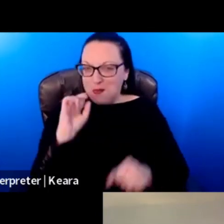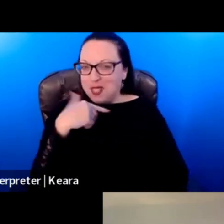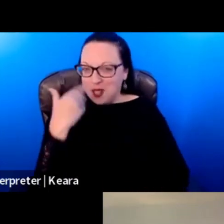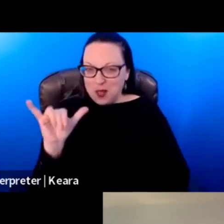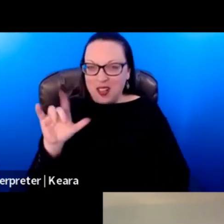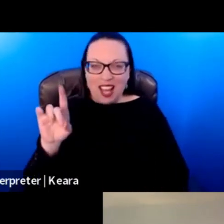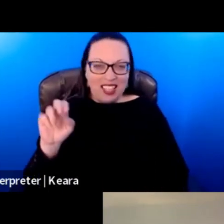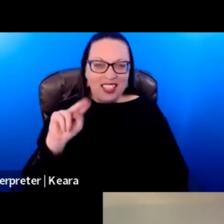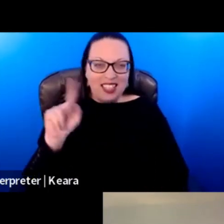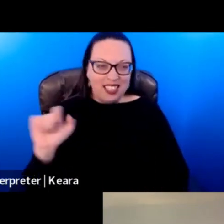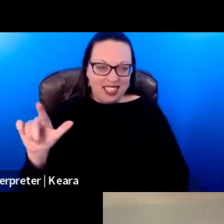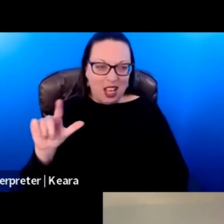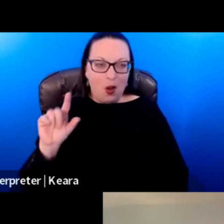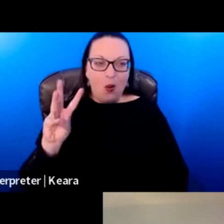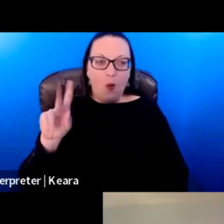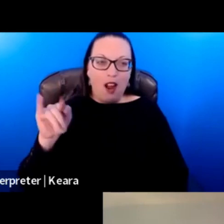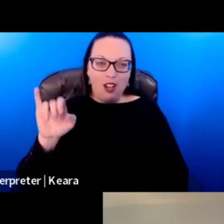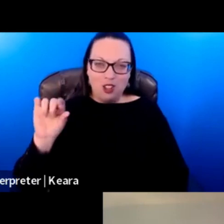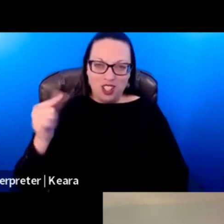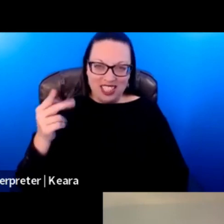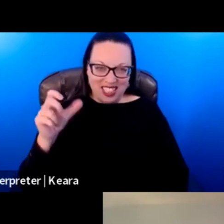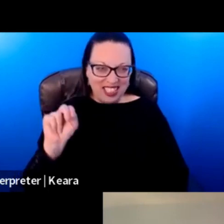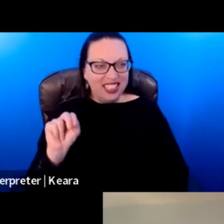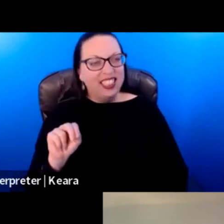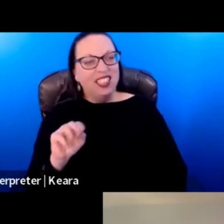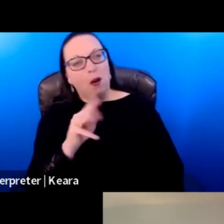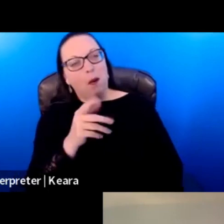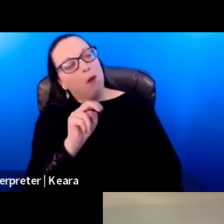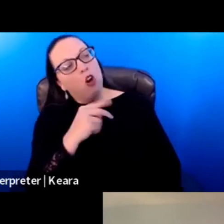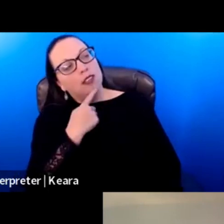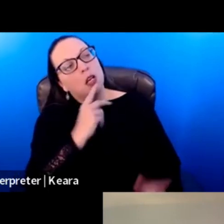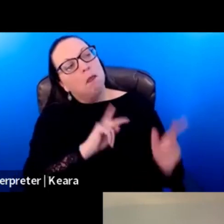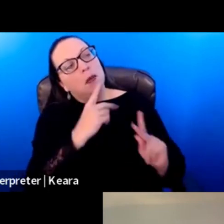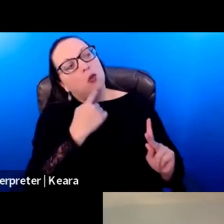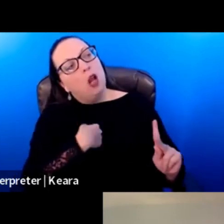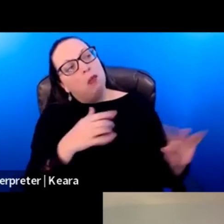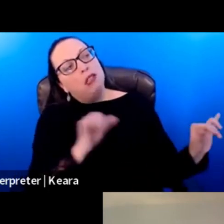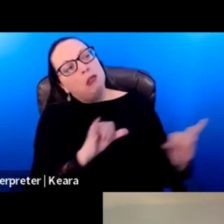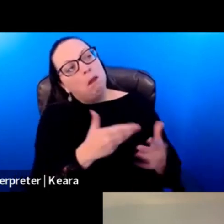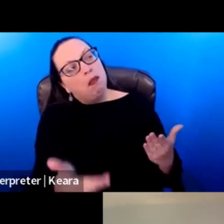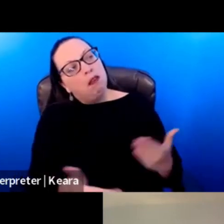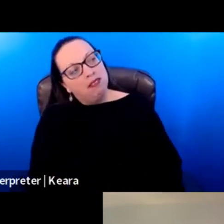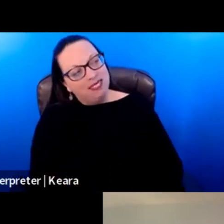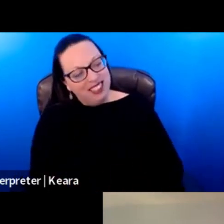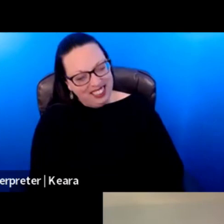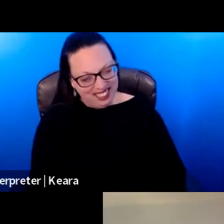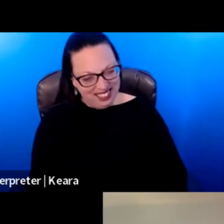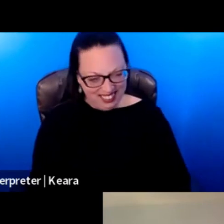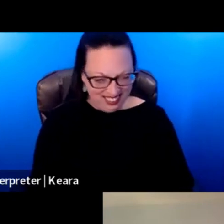Martin Kerrigan: hear the same thing about myself sometimes. I love it. Judy Dettmer: I'm like Okay, I